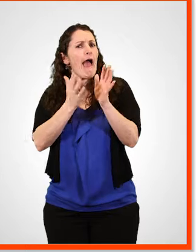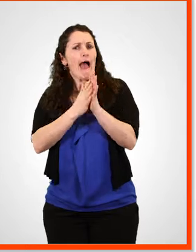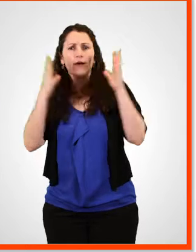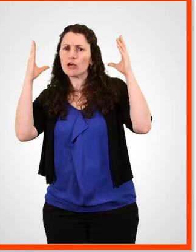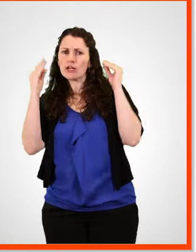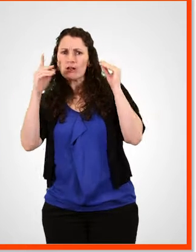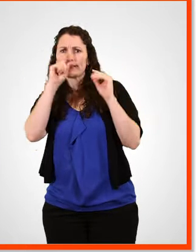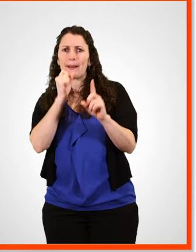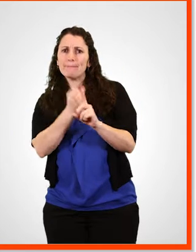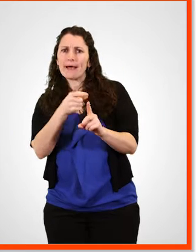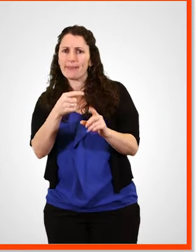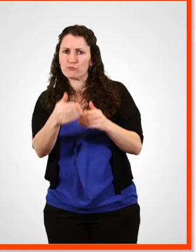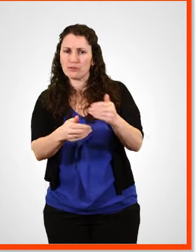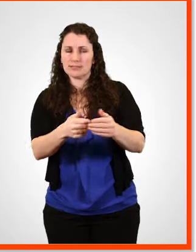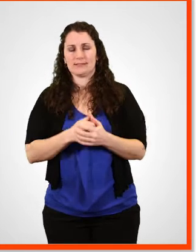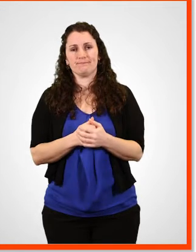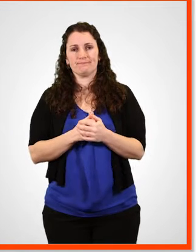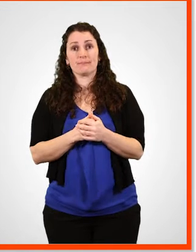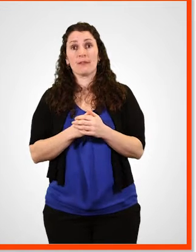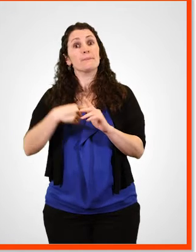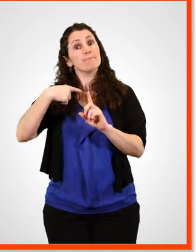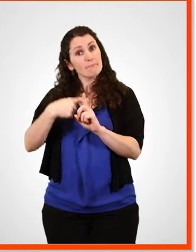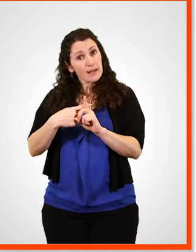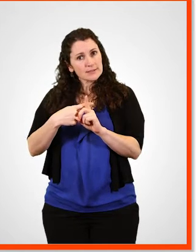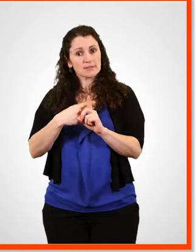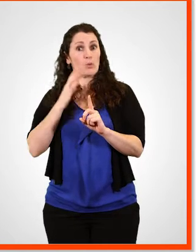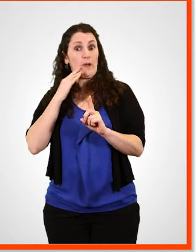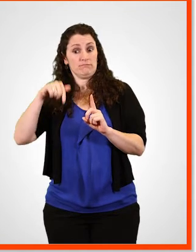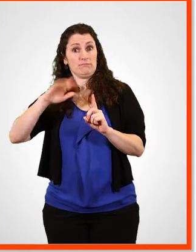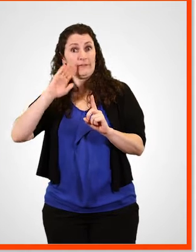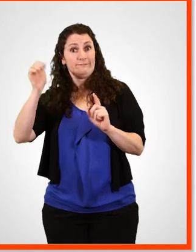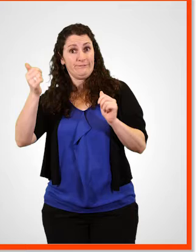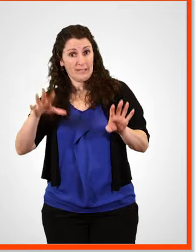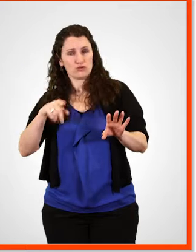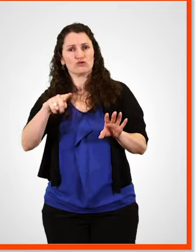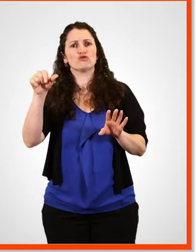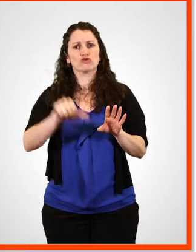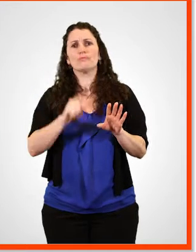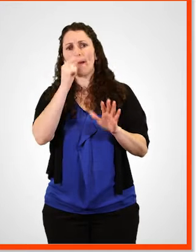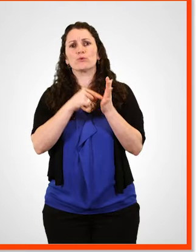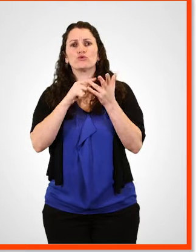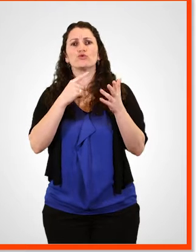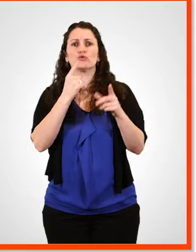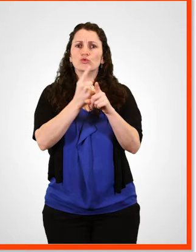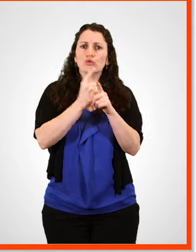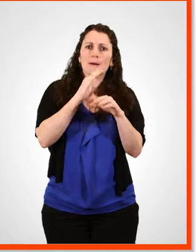You should be also able to at the end of this lecture talk about and describe what is meant by the alphabetic principle.